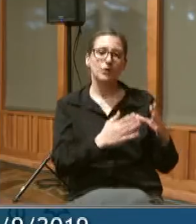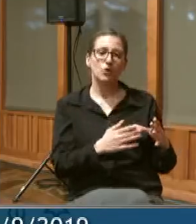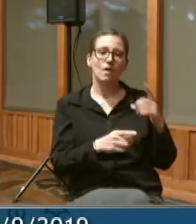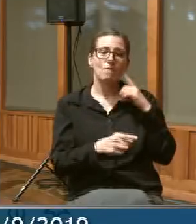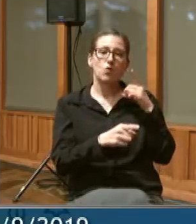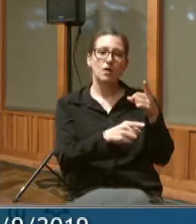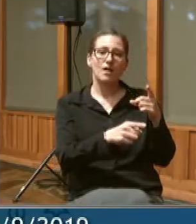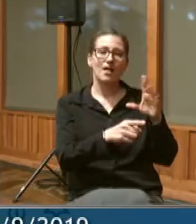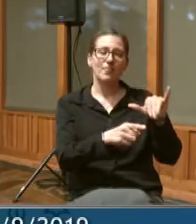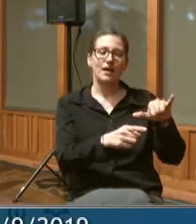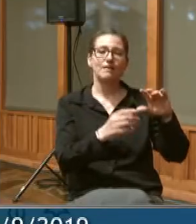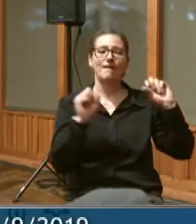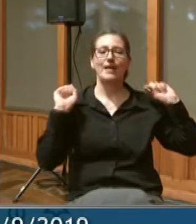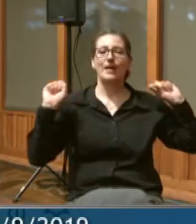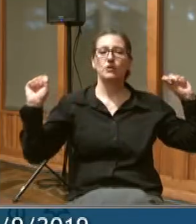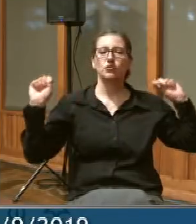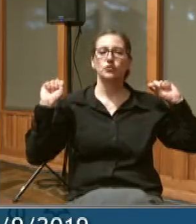FOR ELIMINATION IN THIS YEAR'S PARKS BUDGET INCLUDE THE LEADER